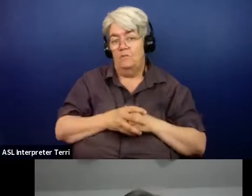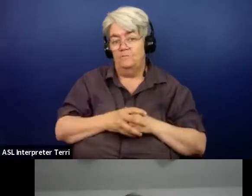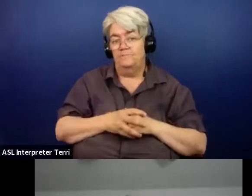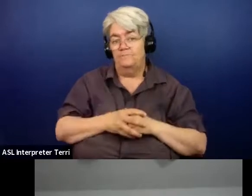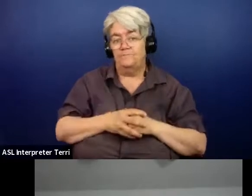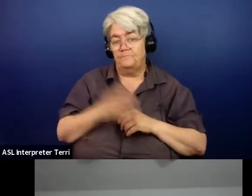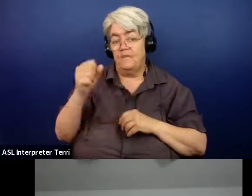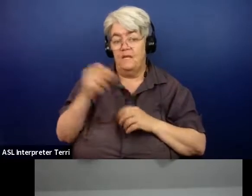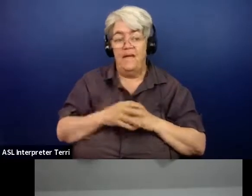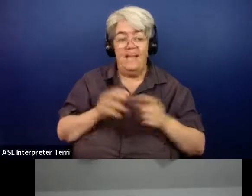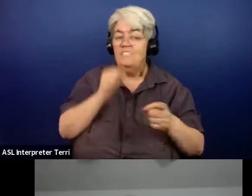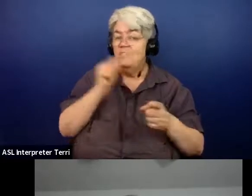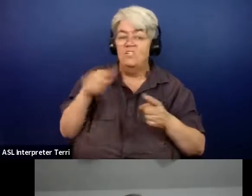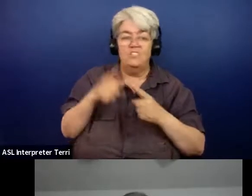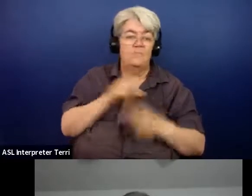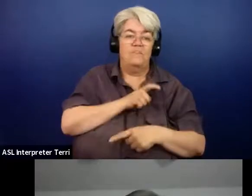That's not just the police officer.